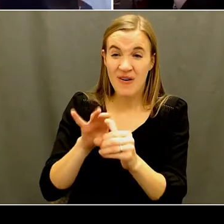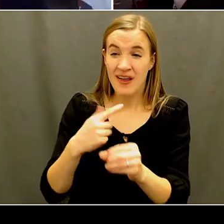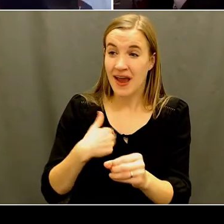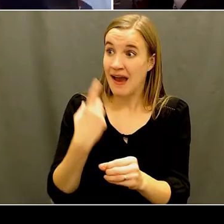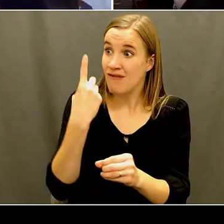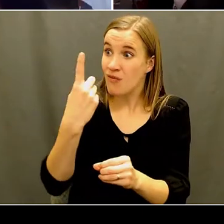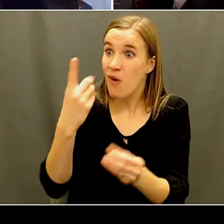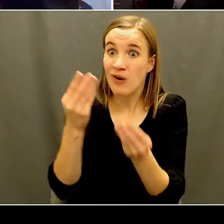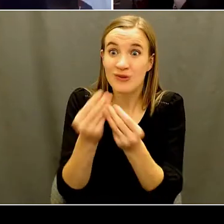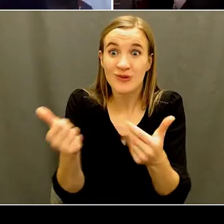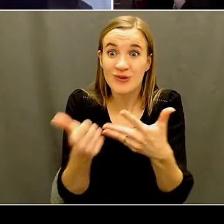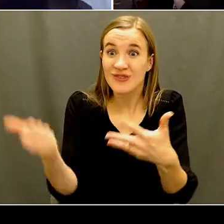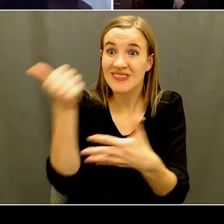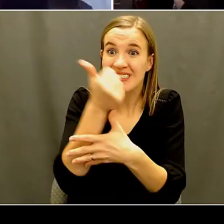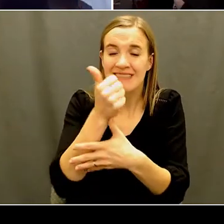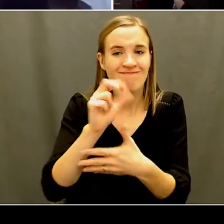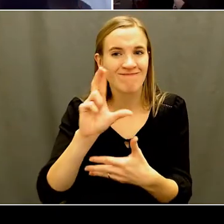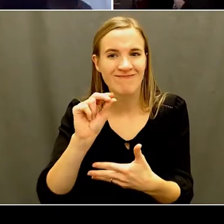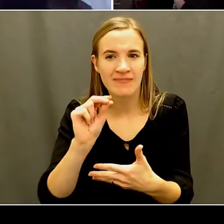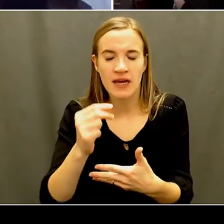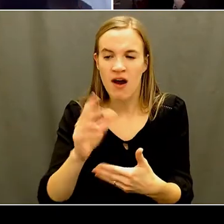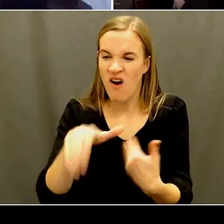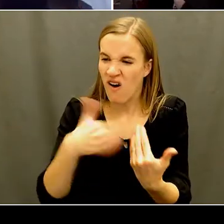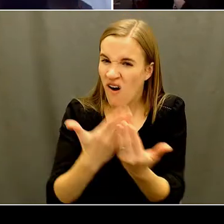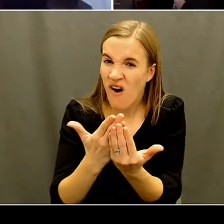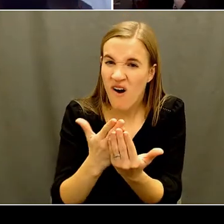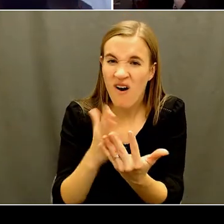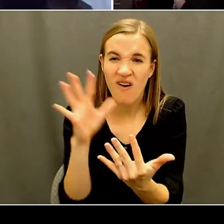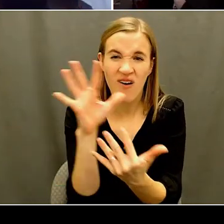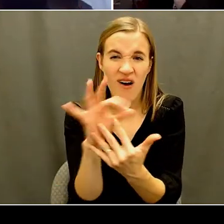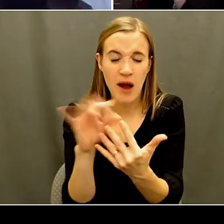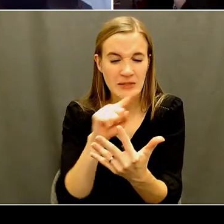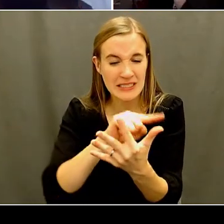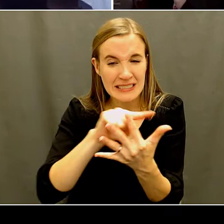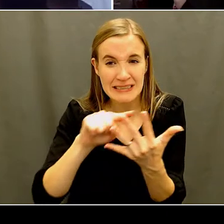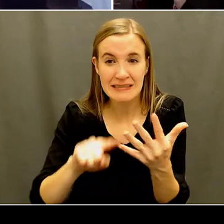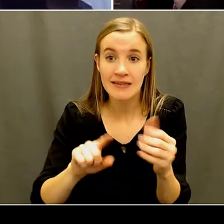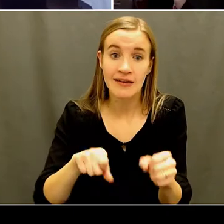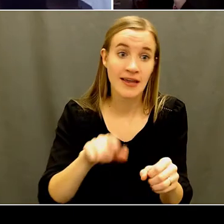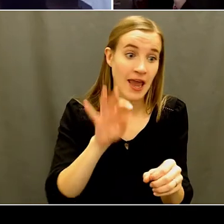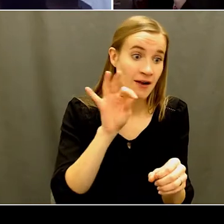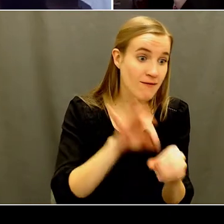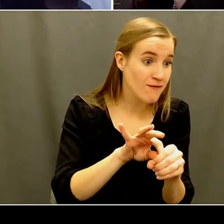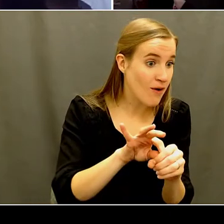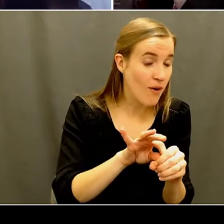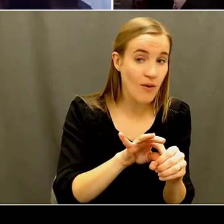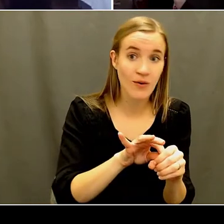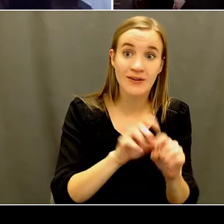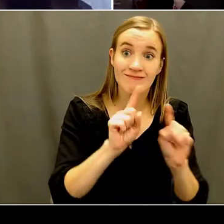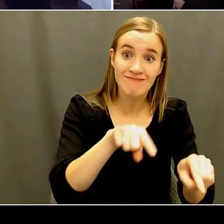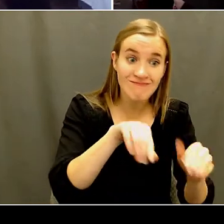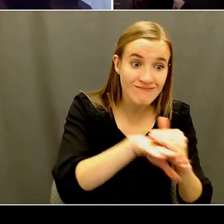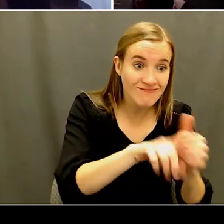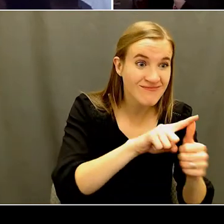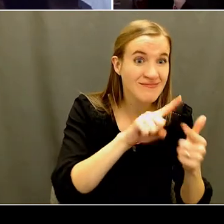know, I'll say that the general election is November 3rd. In states like Texas,